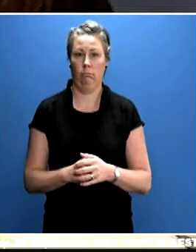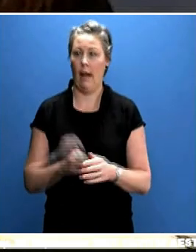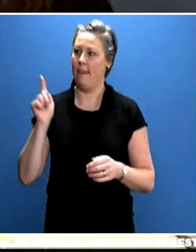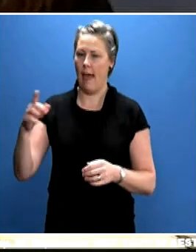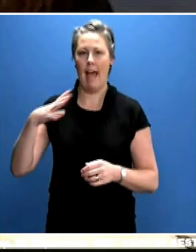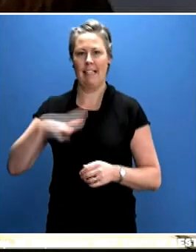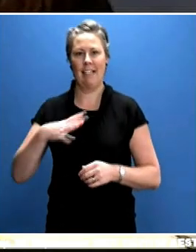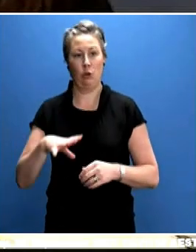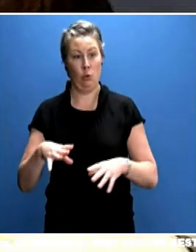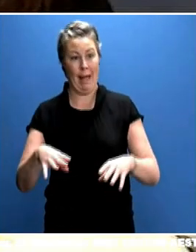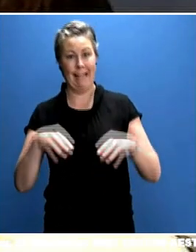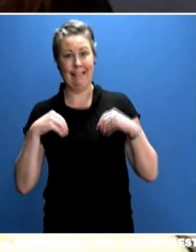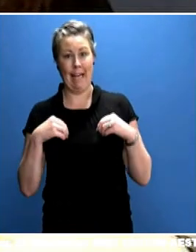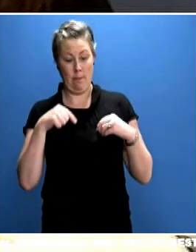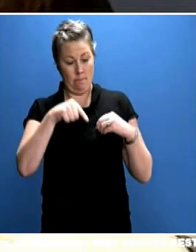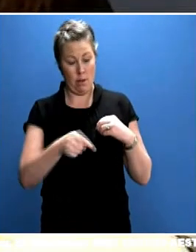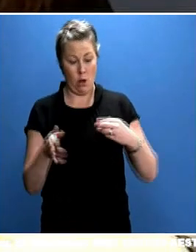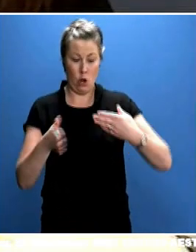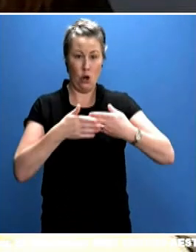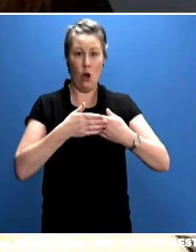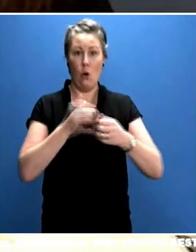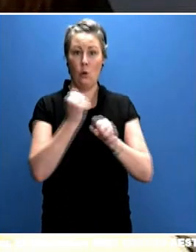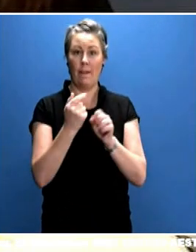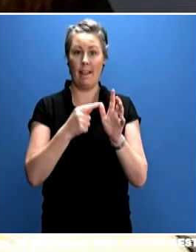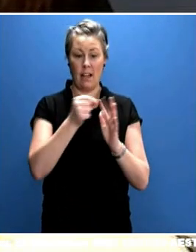those messages in the Closing the Gap philosophy.